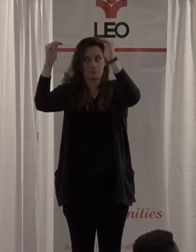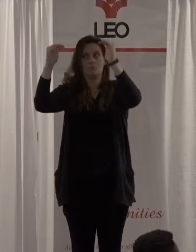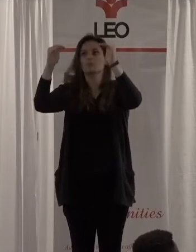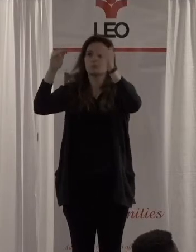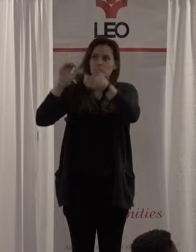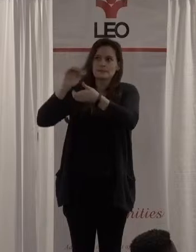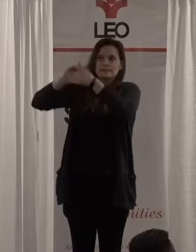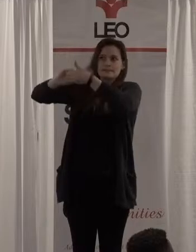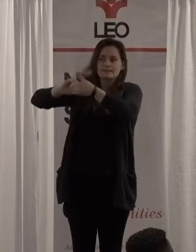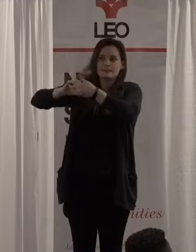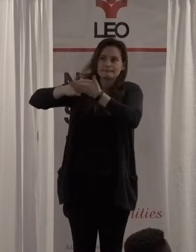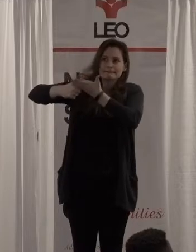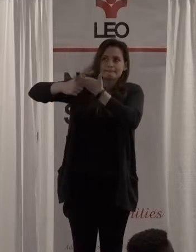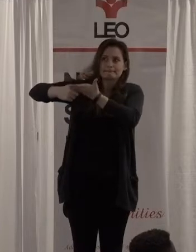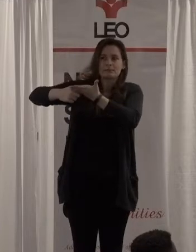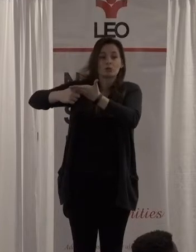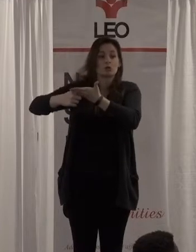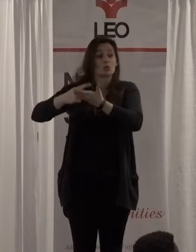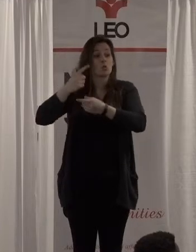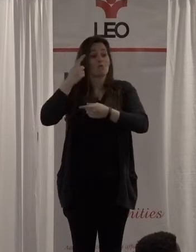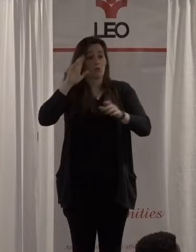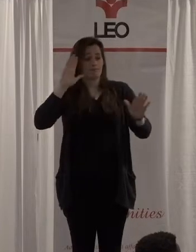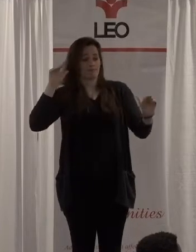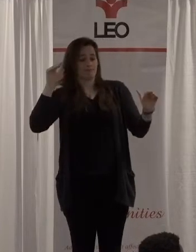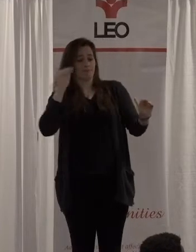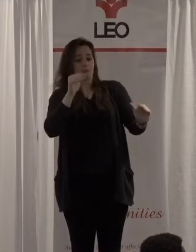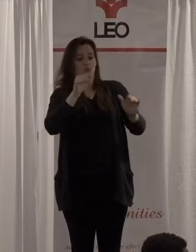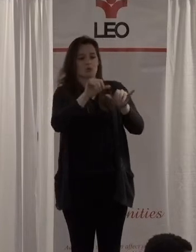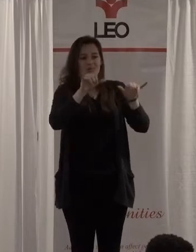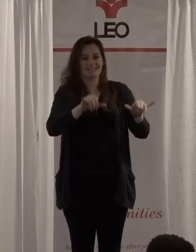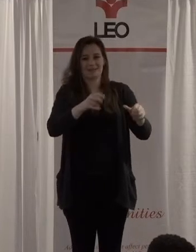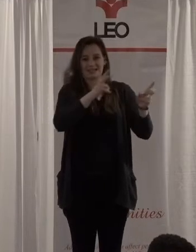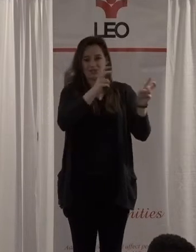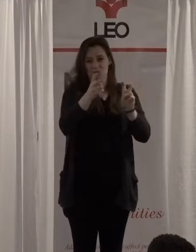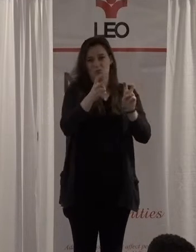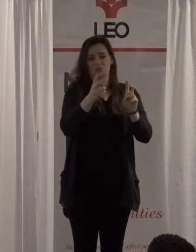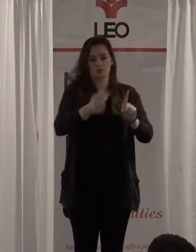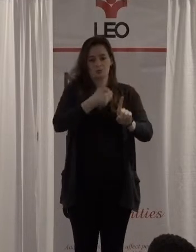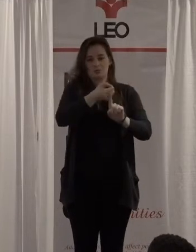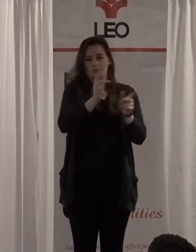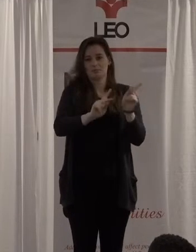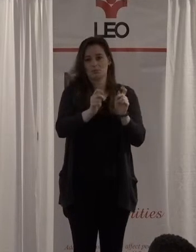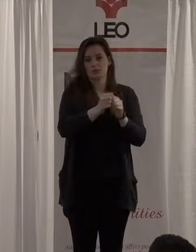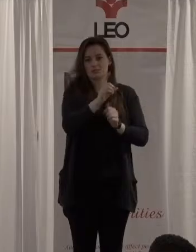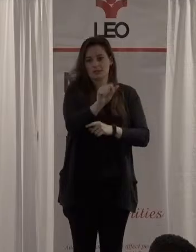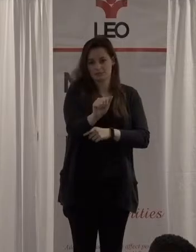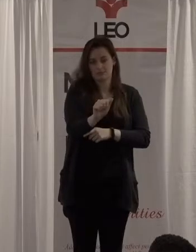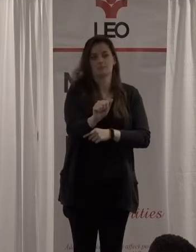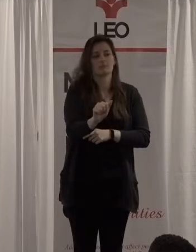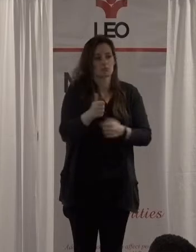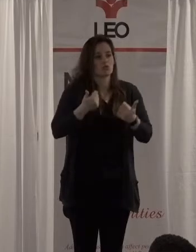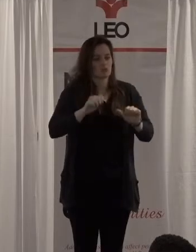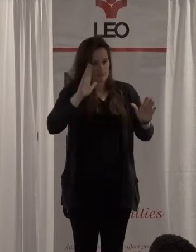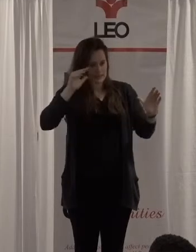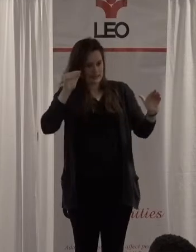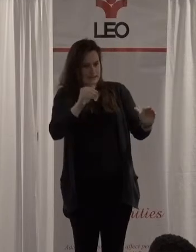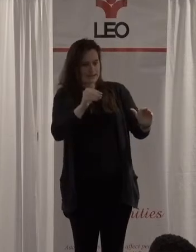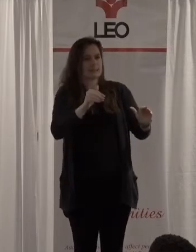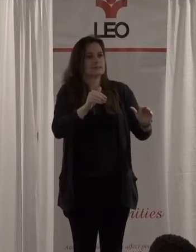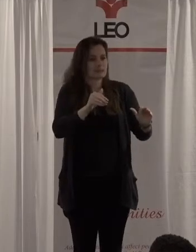THAT IMPACT PERSONS WITH DISABILITIES. SO WE DO HAVE SOME THINGS, HOUSEKEEPING ITEMS TO PUT OUT THERE